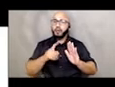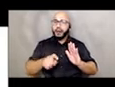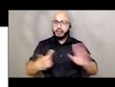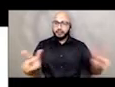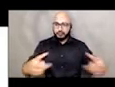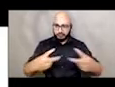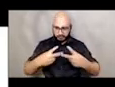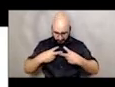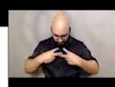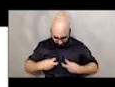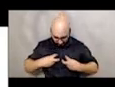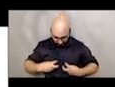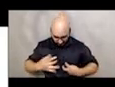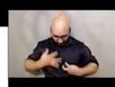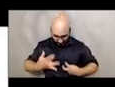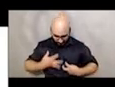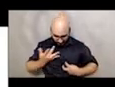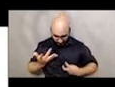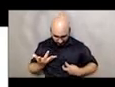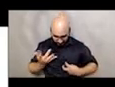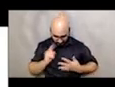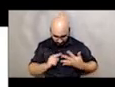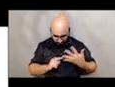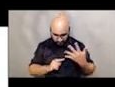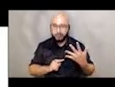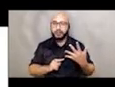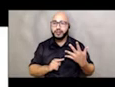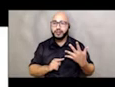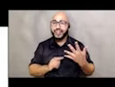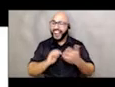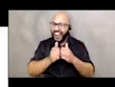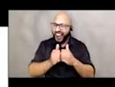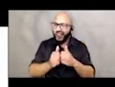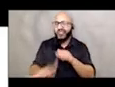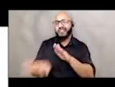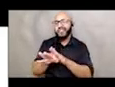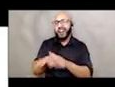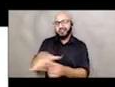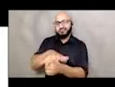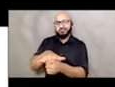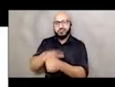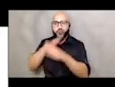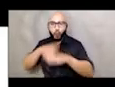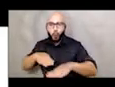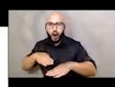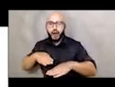And one great way to do this is to find a quiet place. And this can be either inside somewhere